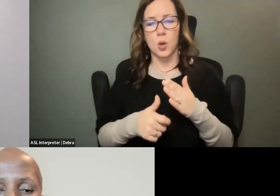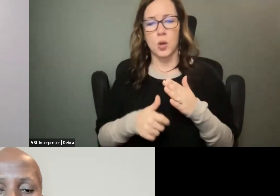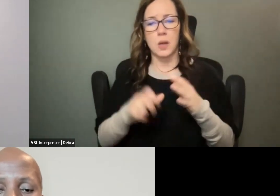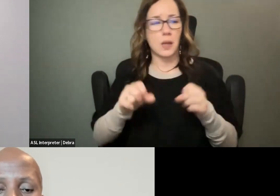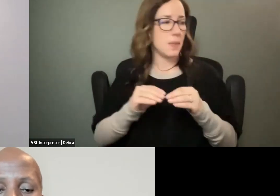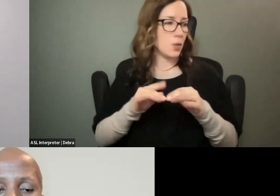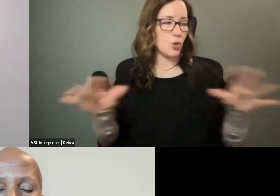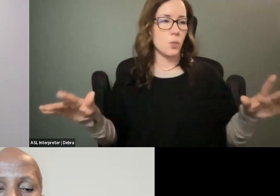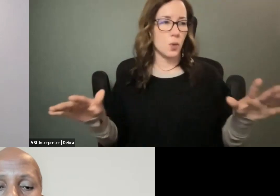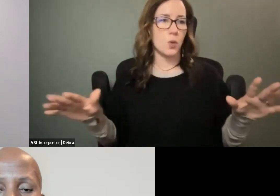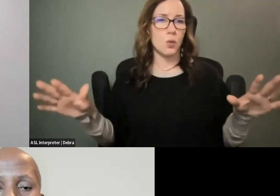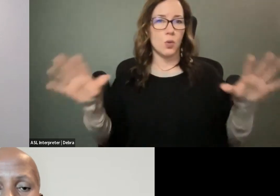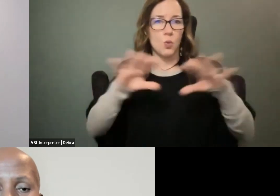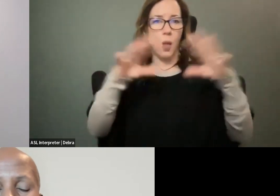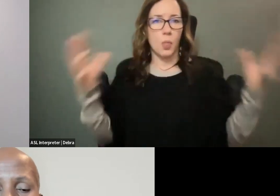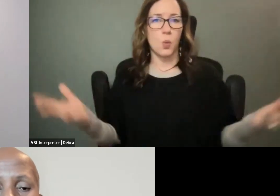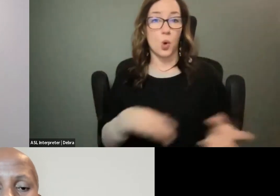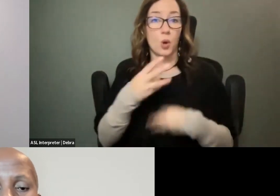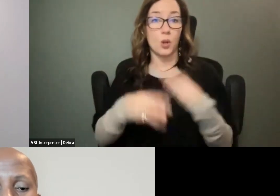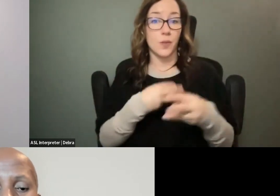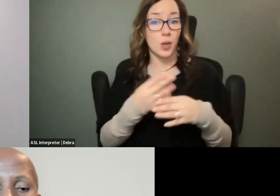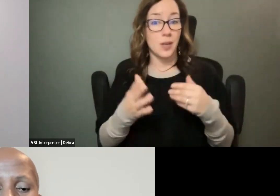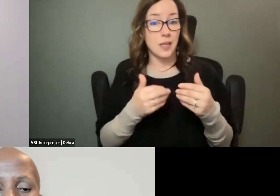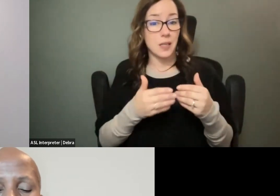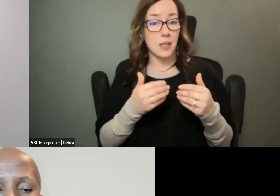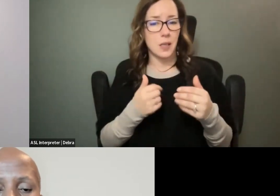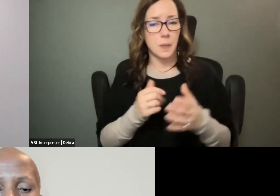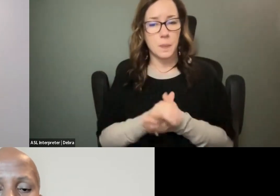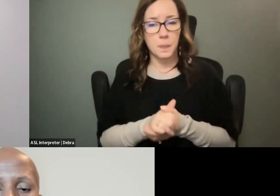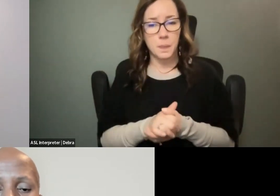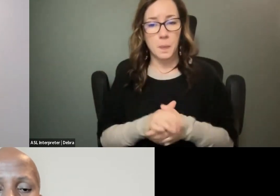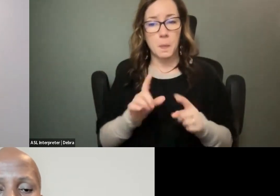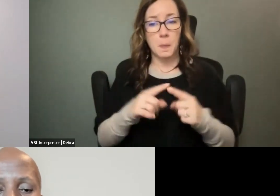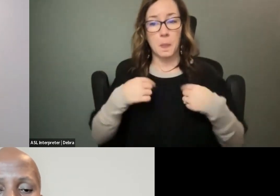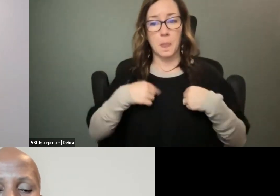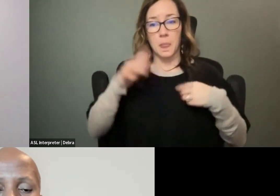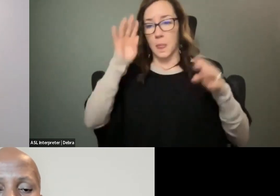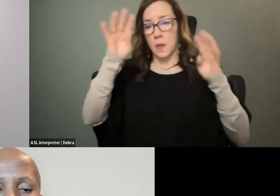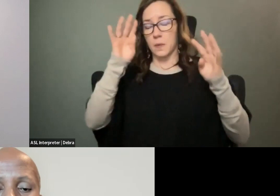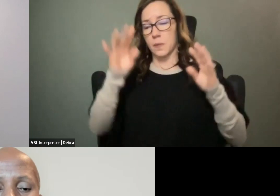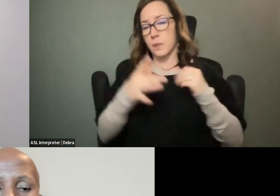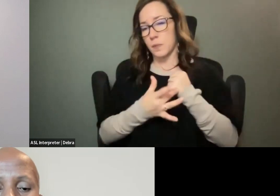pretty easily the the the thing is not that I am the one who